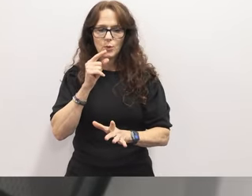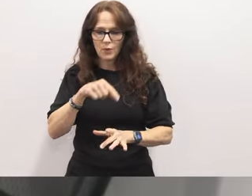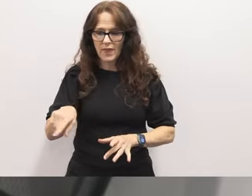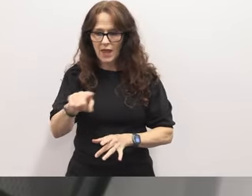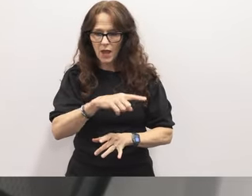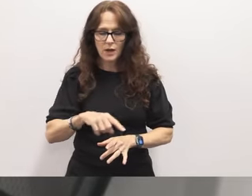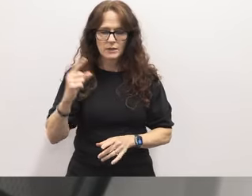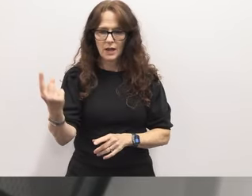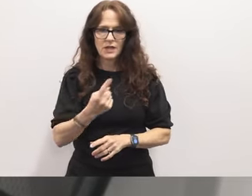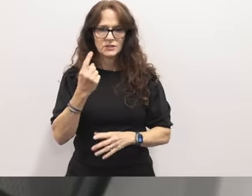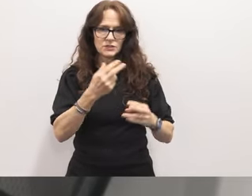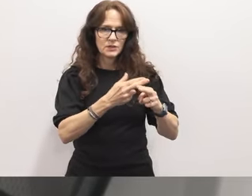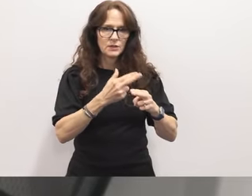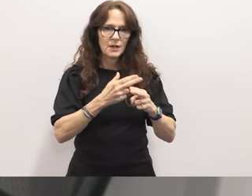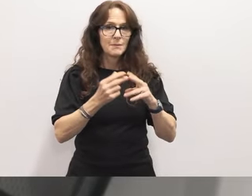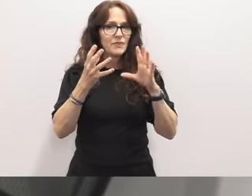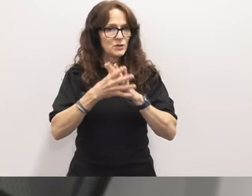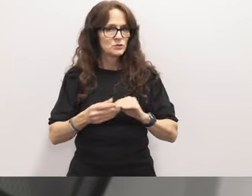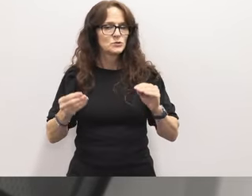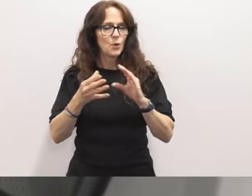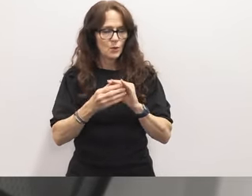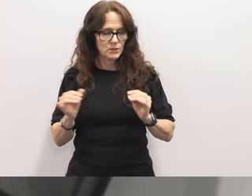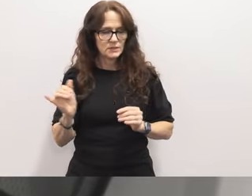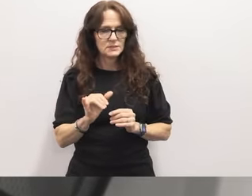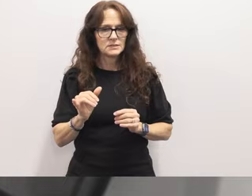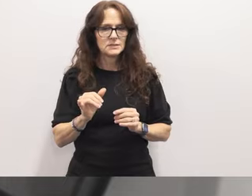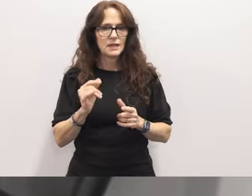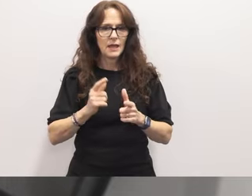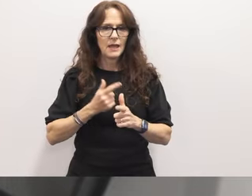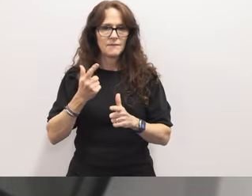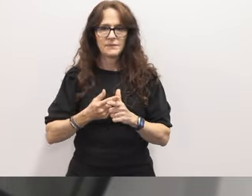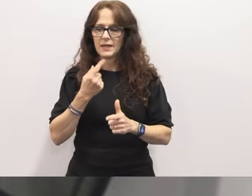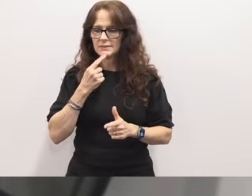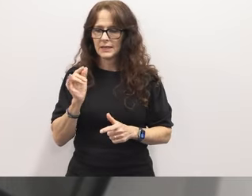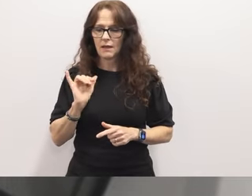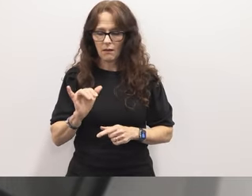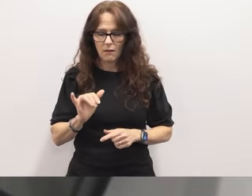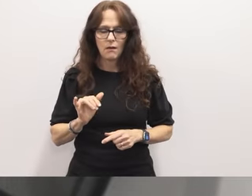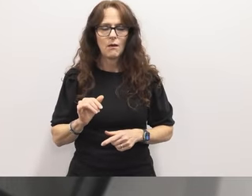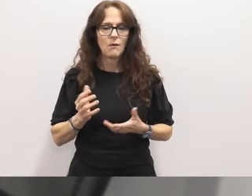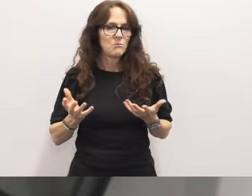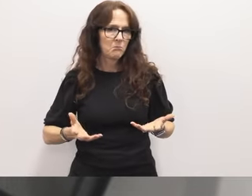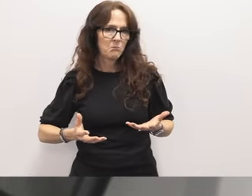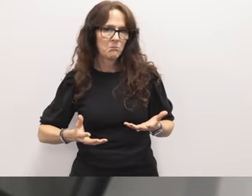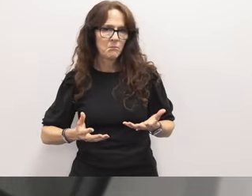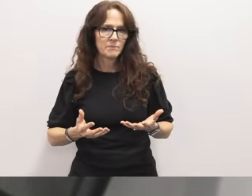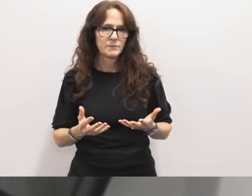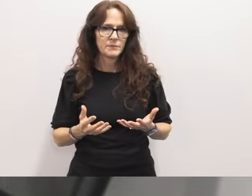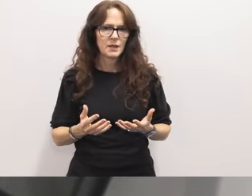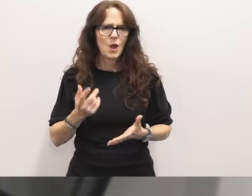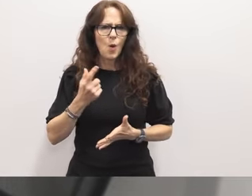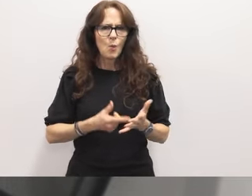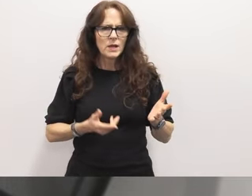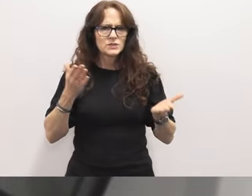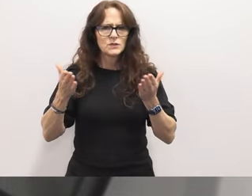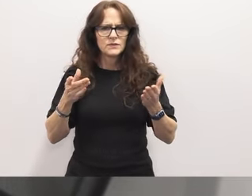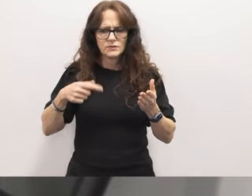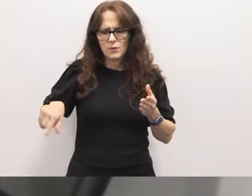not just their names, but their stories. And then saying like, hey, what services do they need from us?